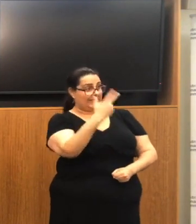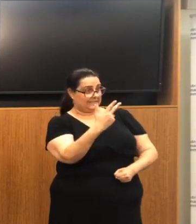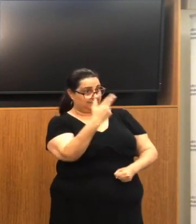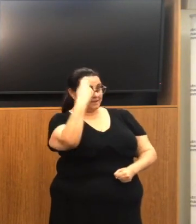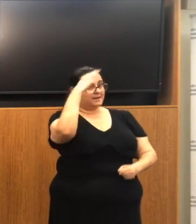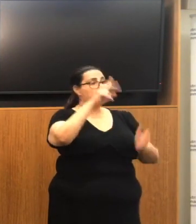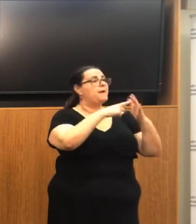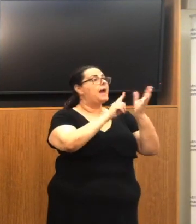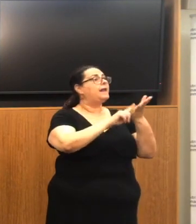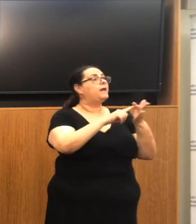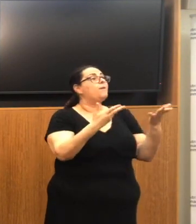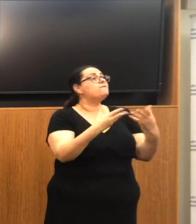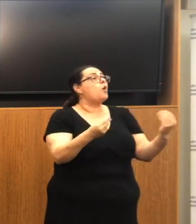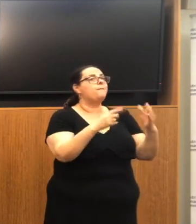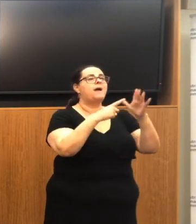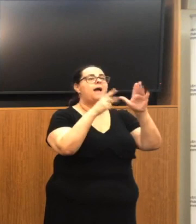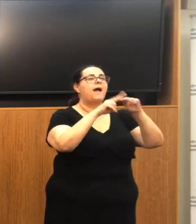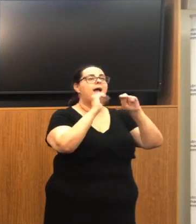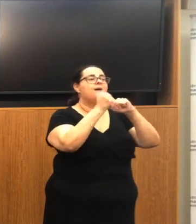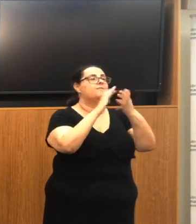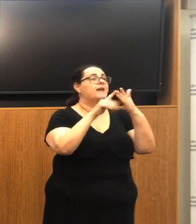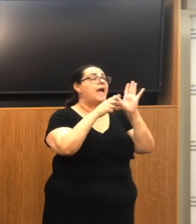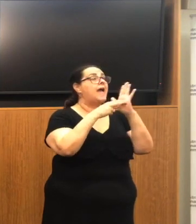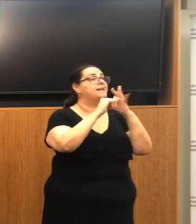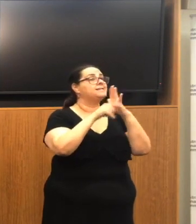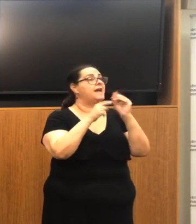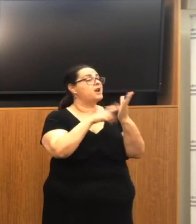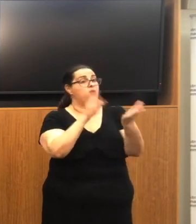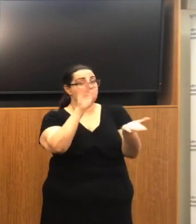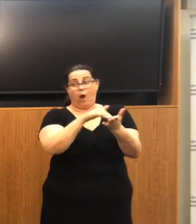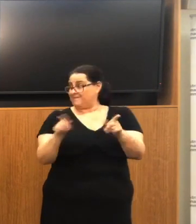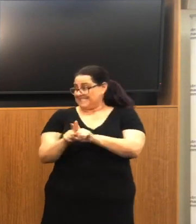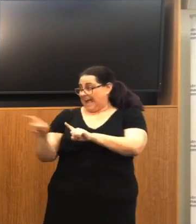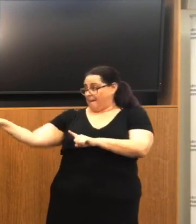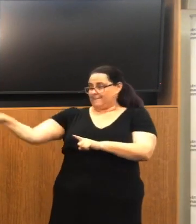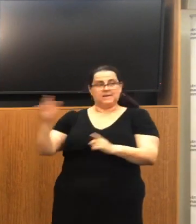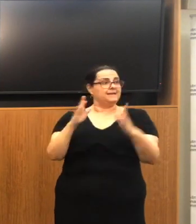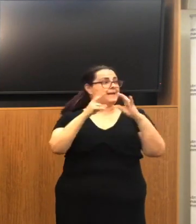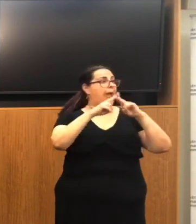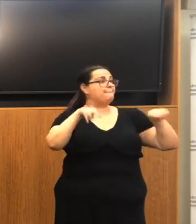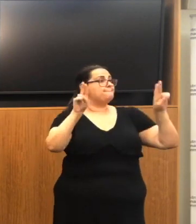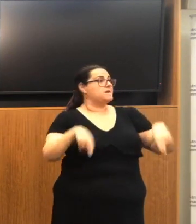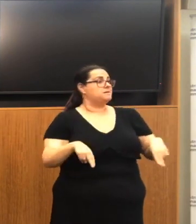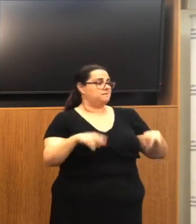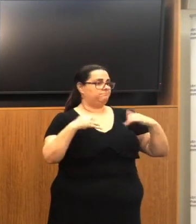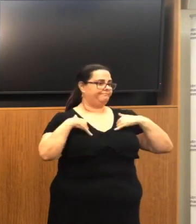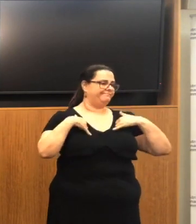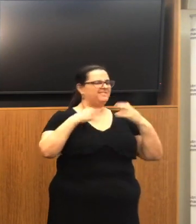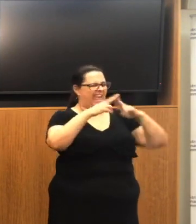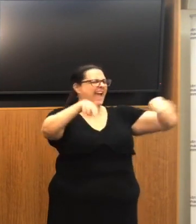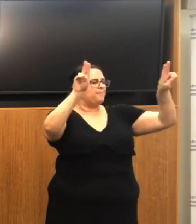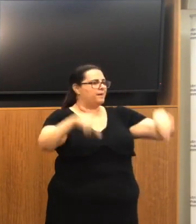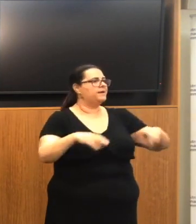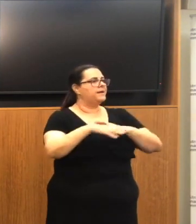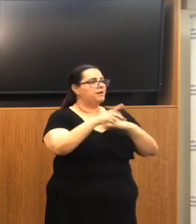from Afghanistan and when he got to the camp that Nujeen also went to, he was in Moria Camp which is a prison-like